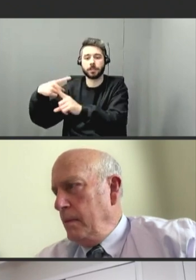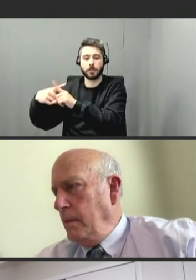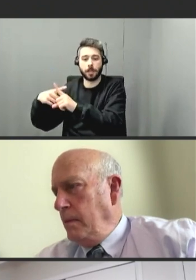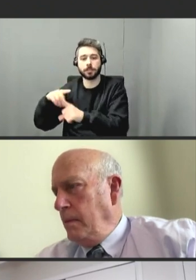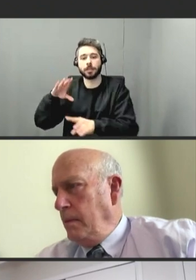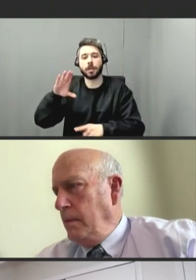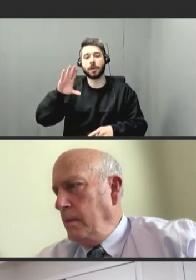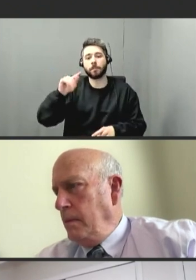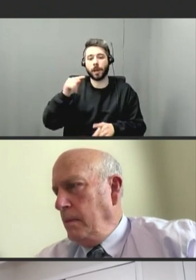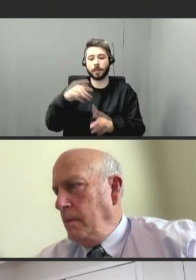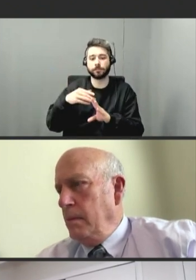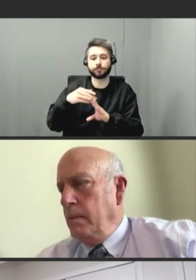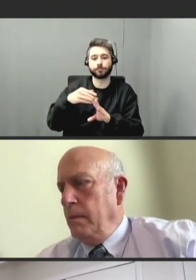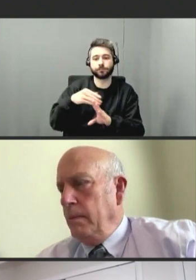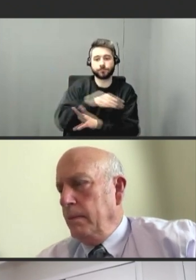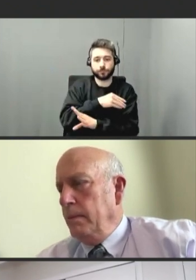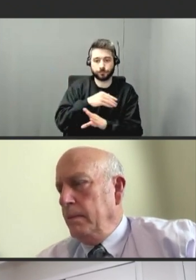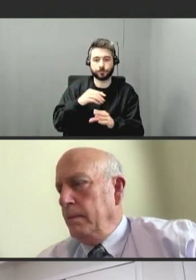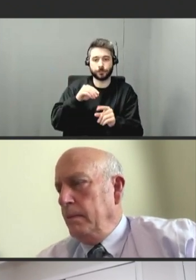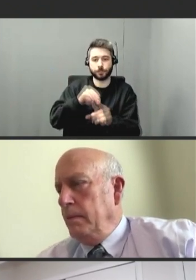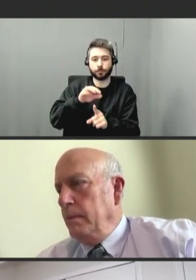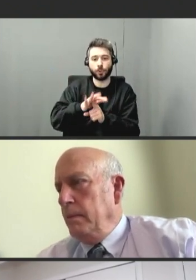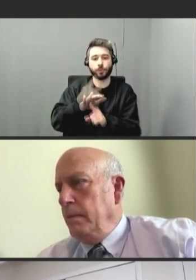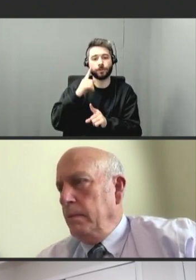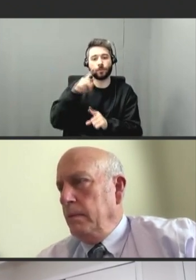prophylaxis for at risk population.